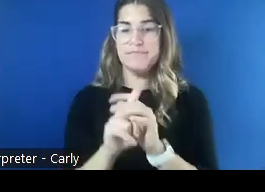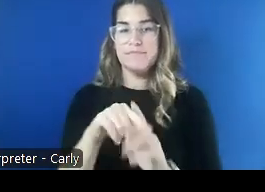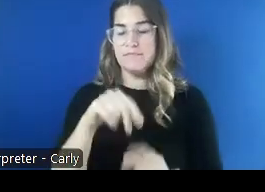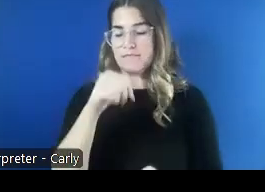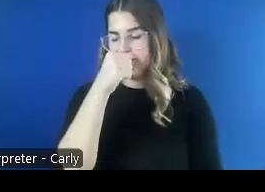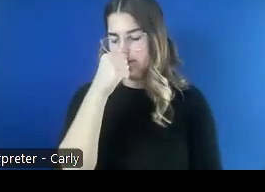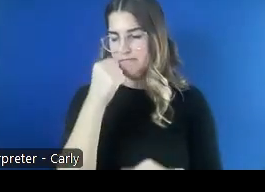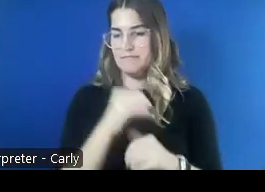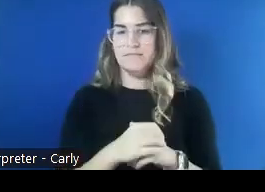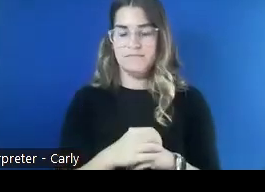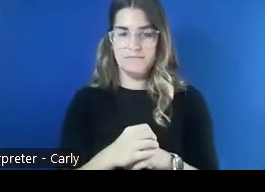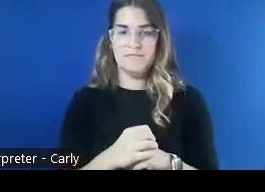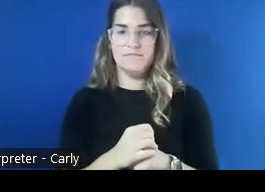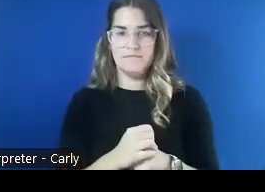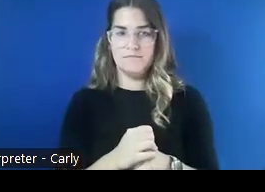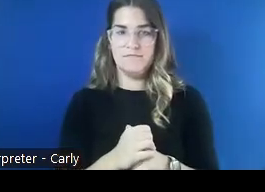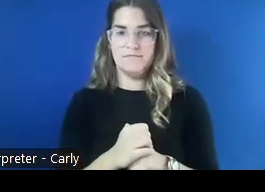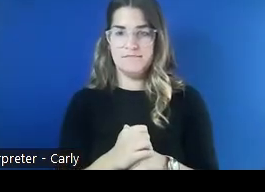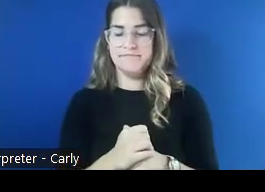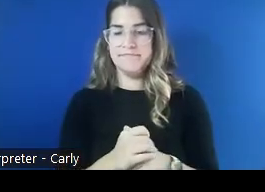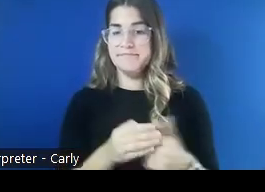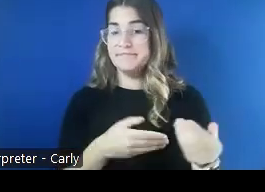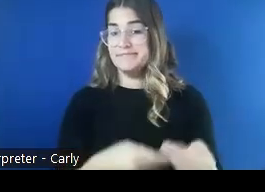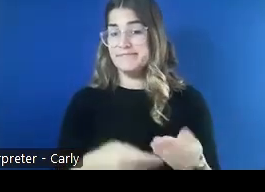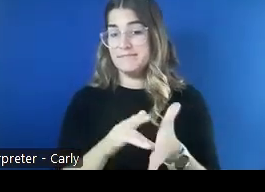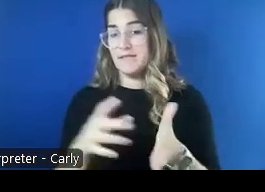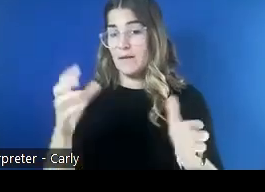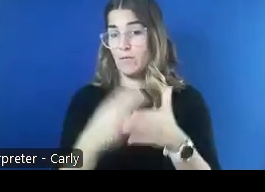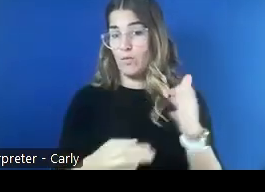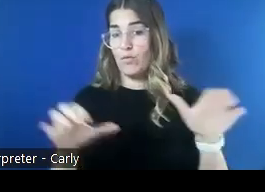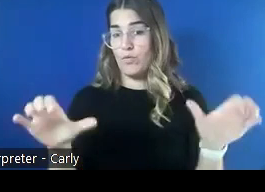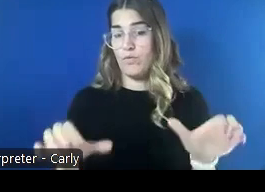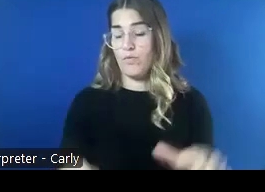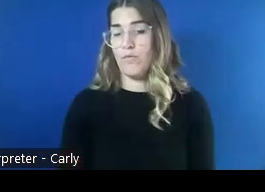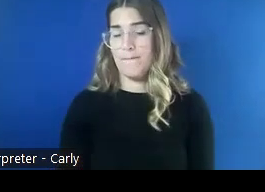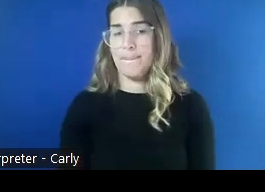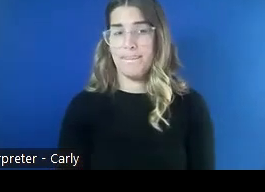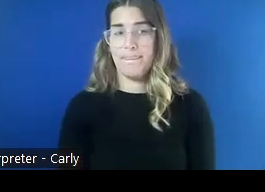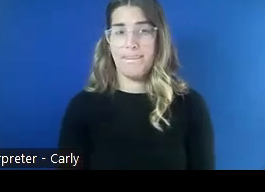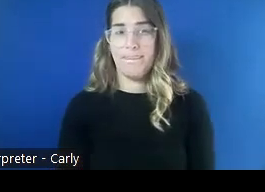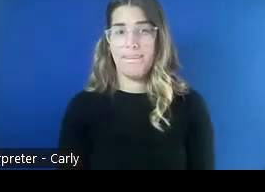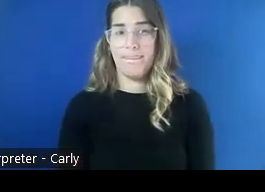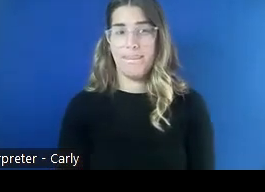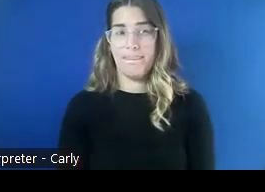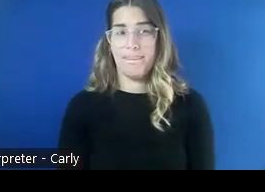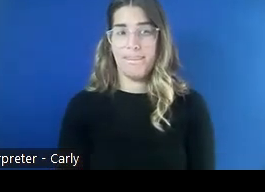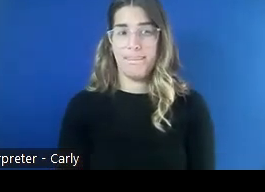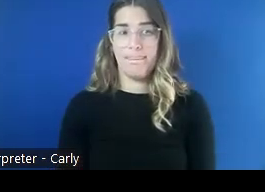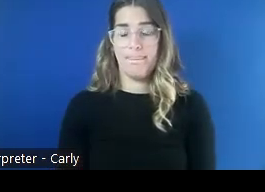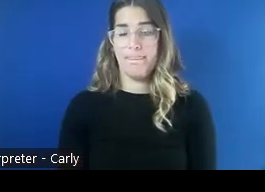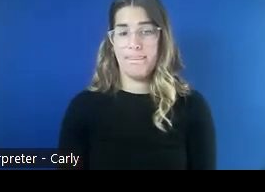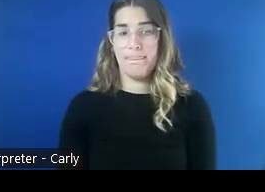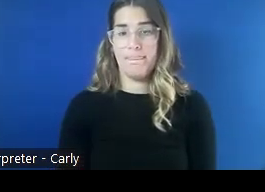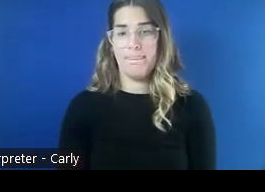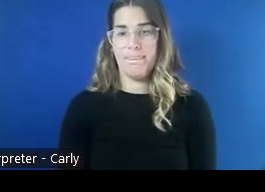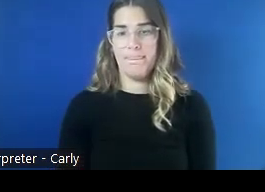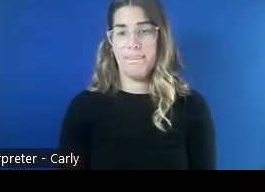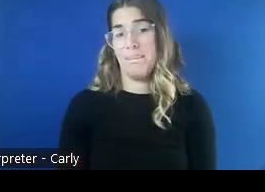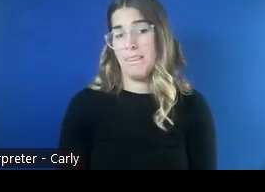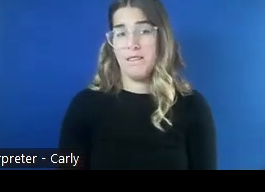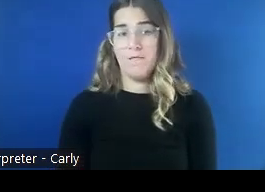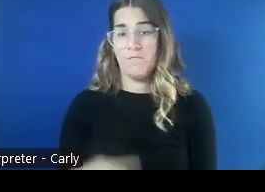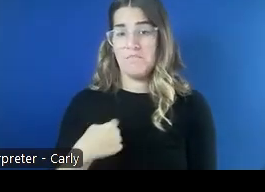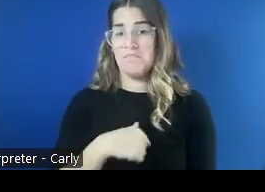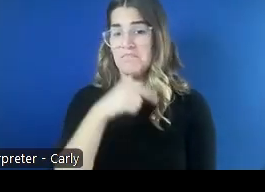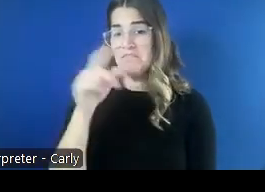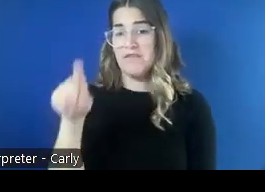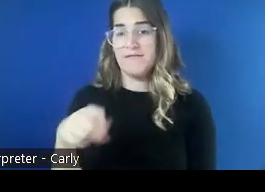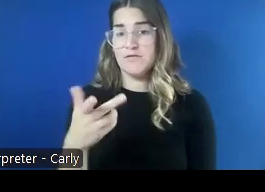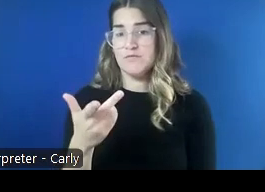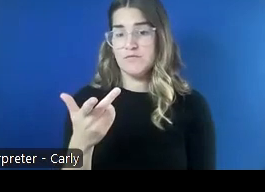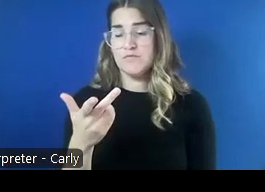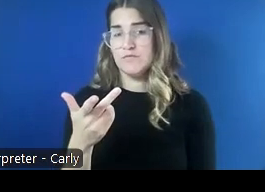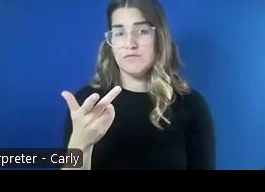um breastfeeding medicine does both um so I we haven't had to you know really make a hard